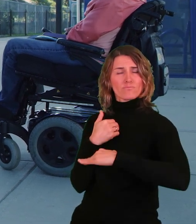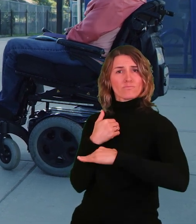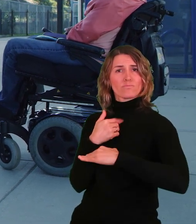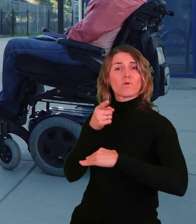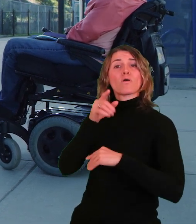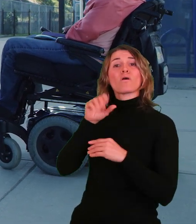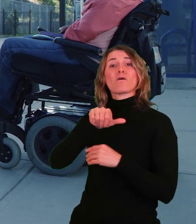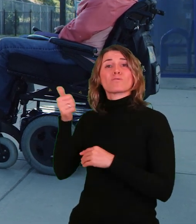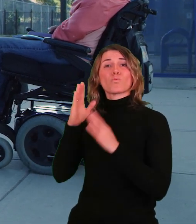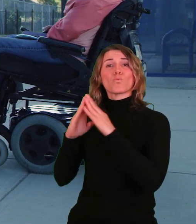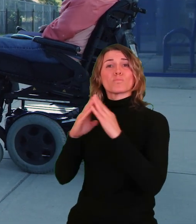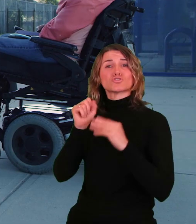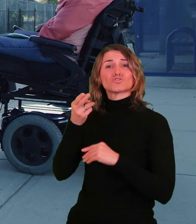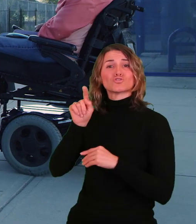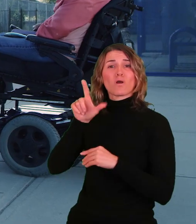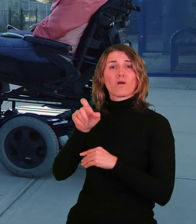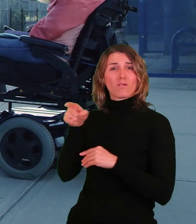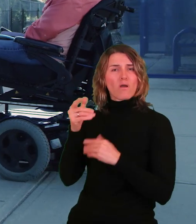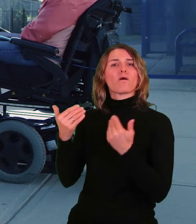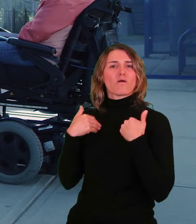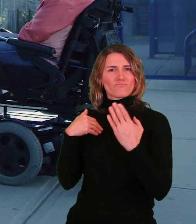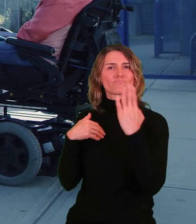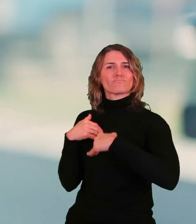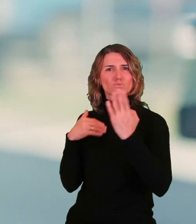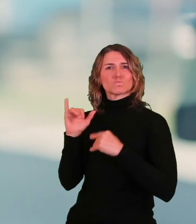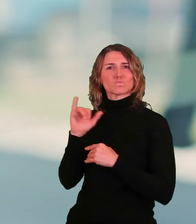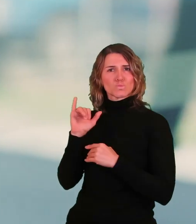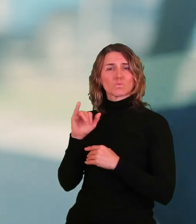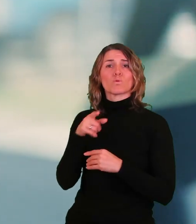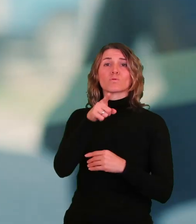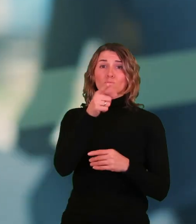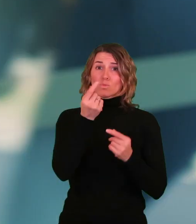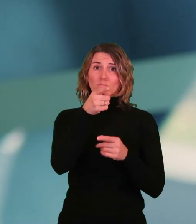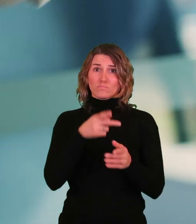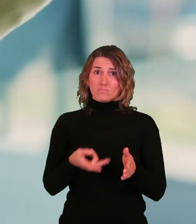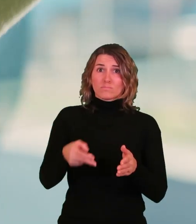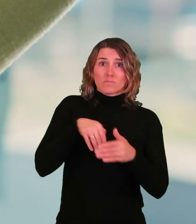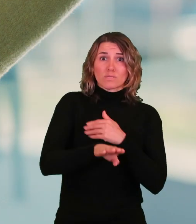There are also lifts on community shuttles. Once on the bus, tap in at the reader.